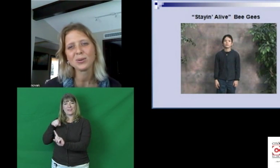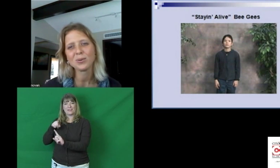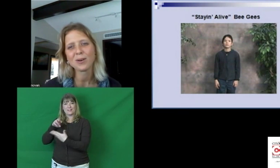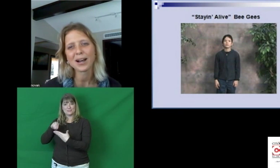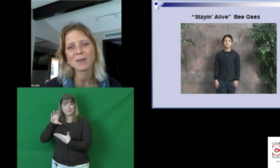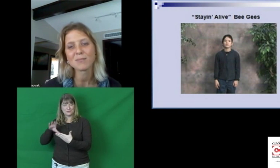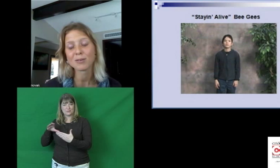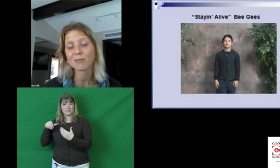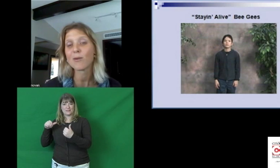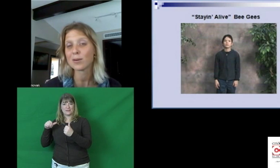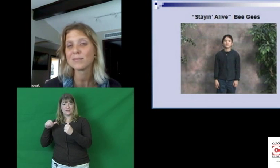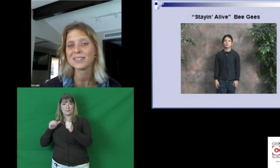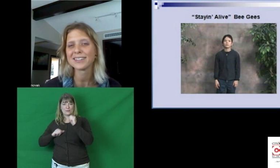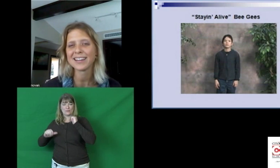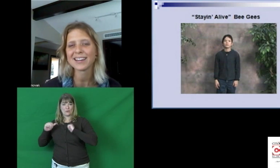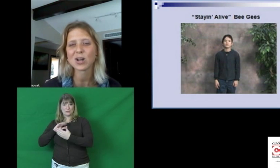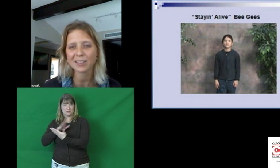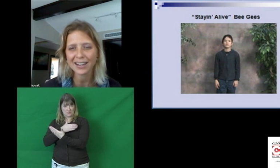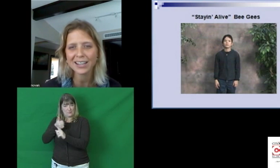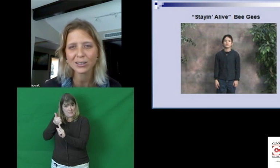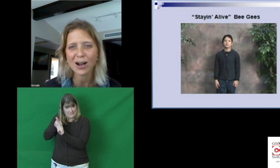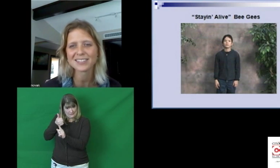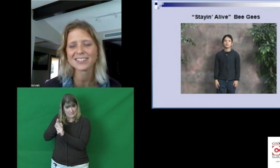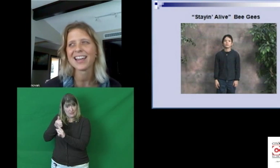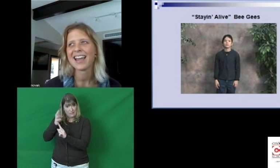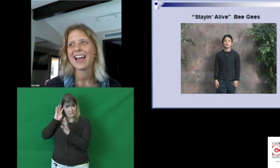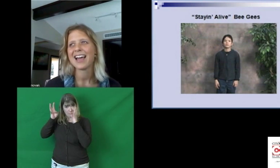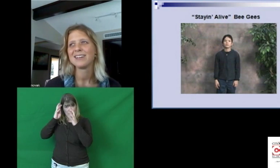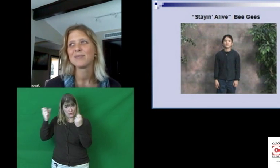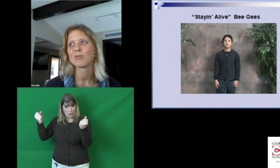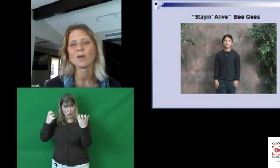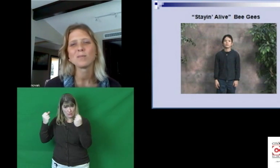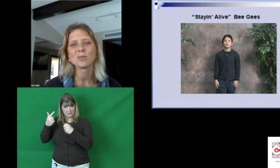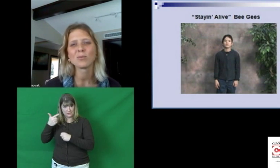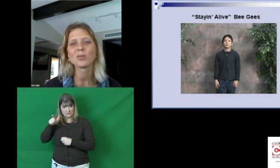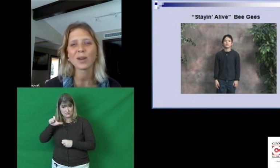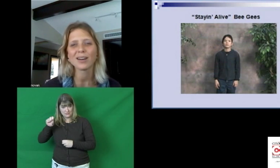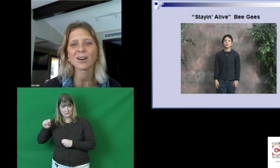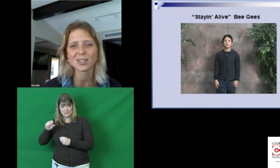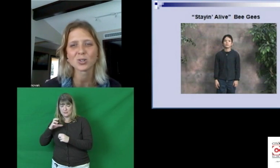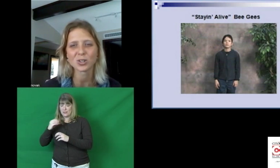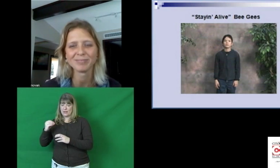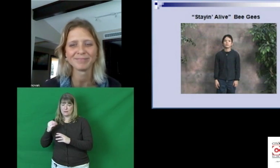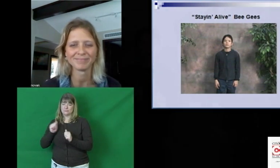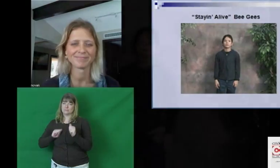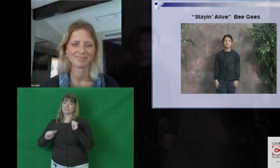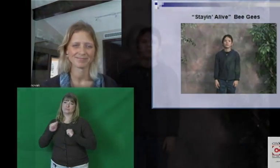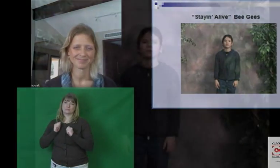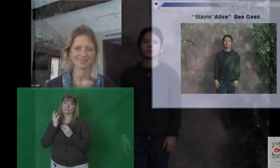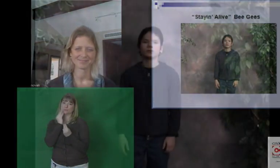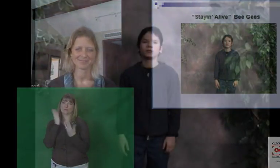who performs a song that he glossed and performs it with great artistry.